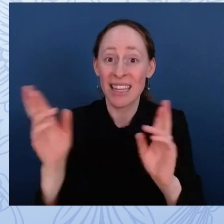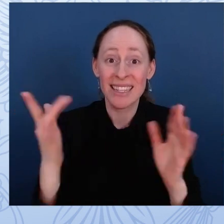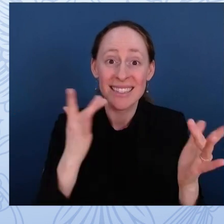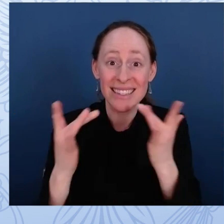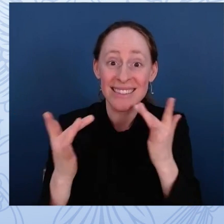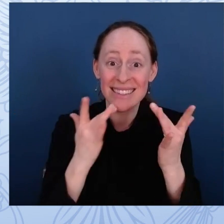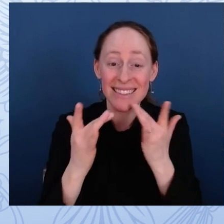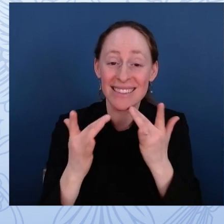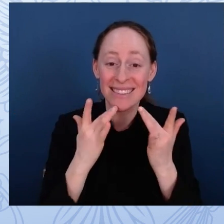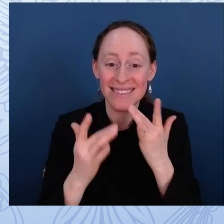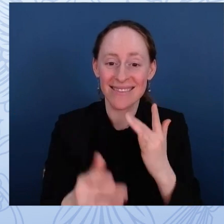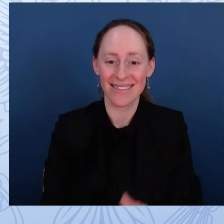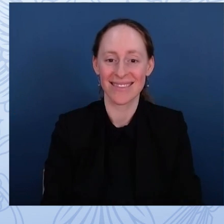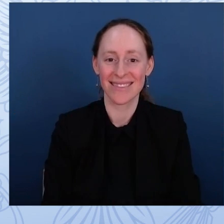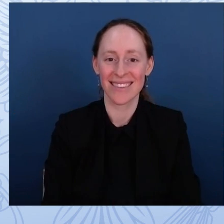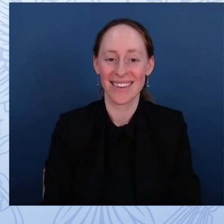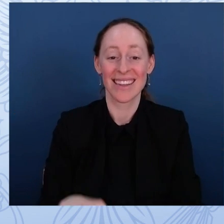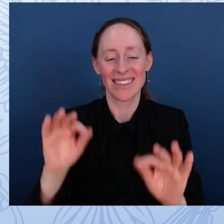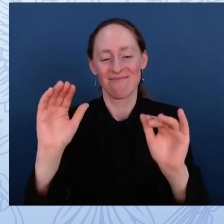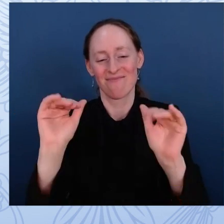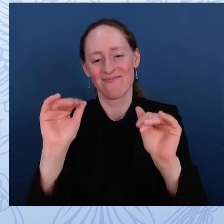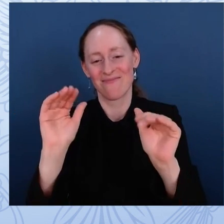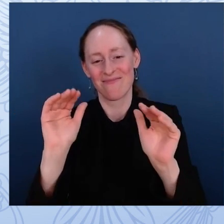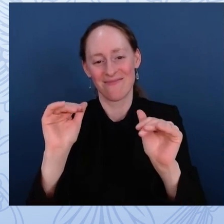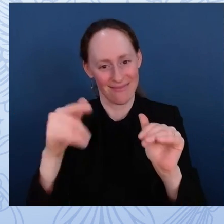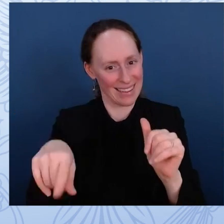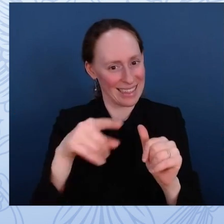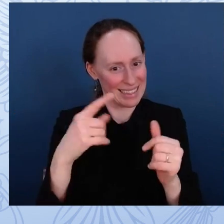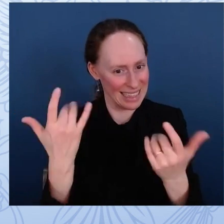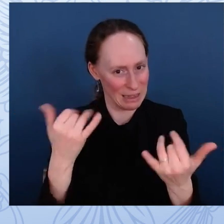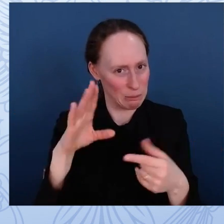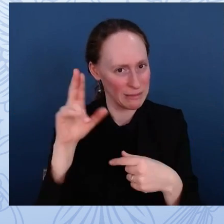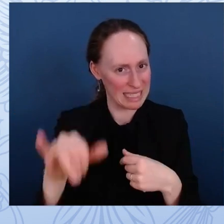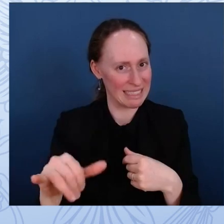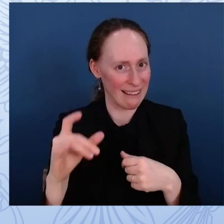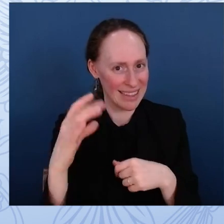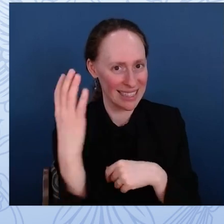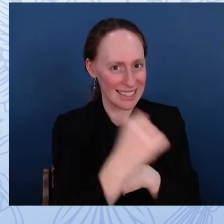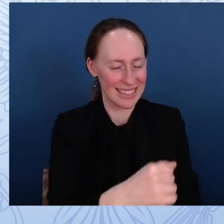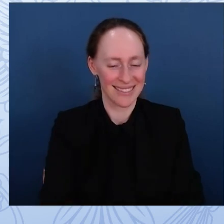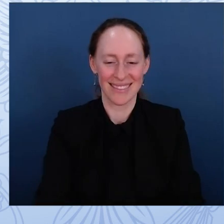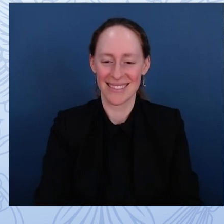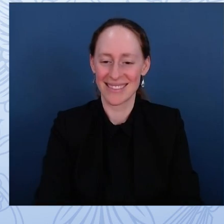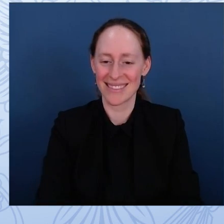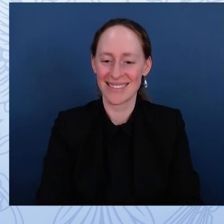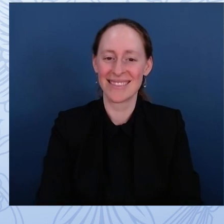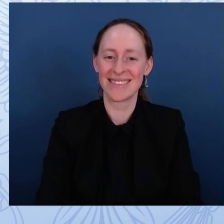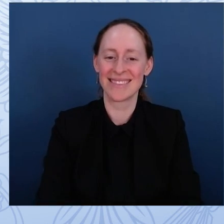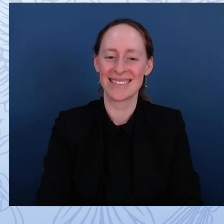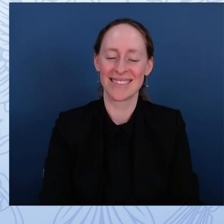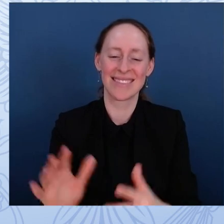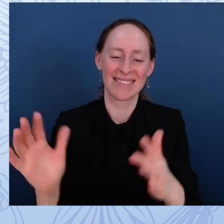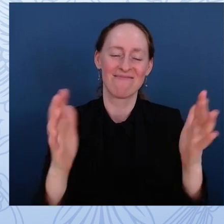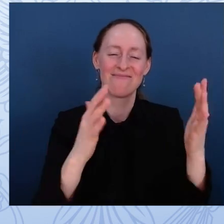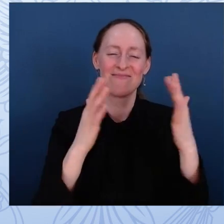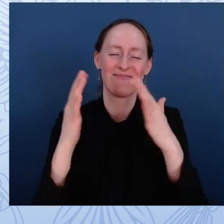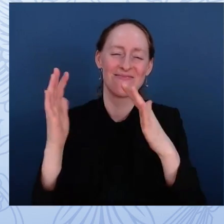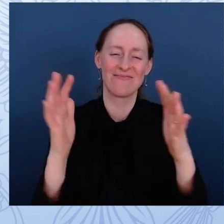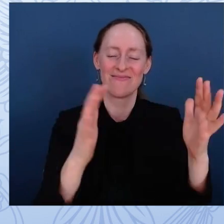They have a lot of work to do before they can move us out.